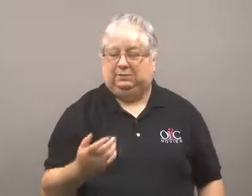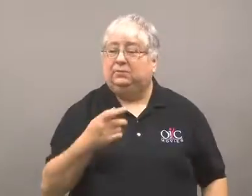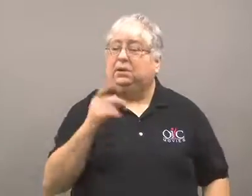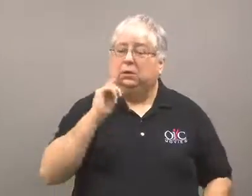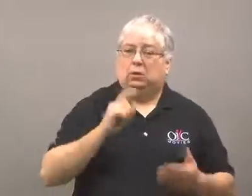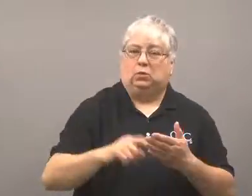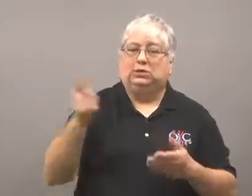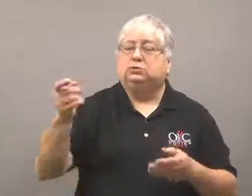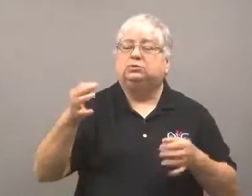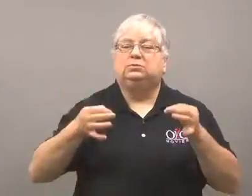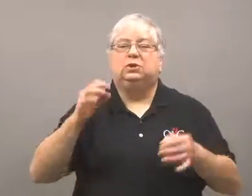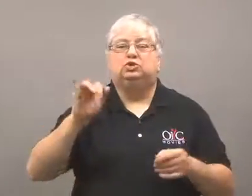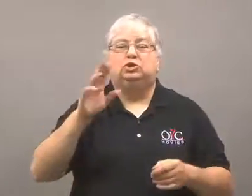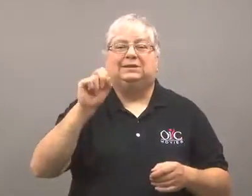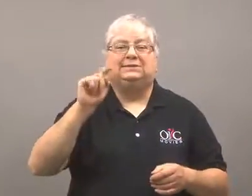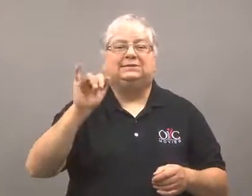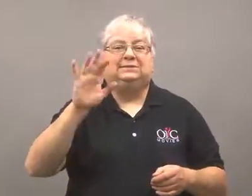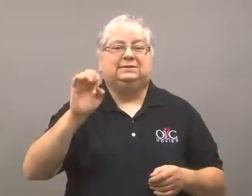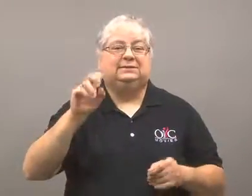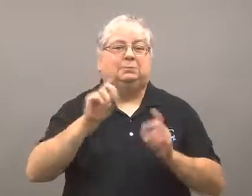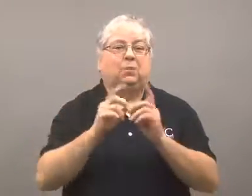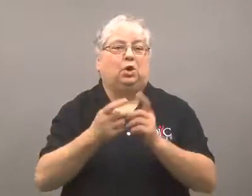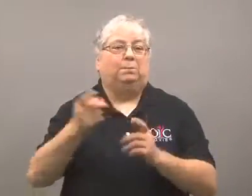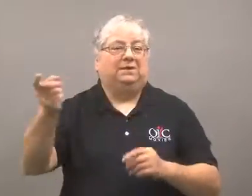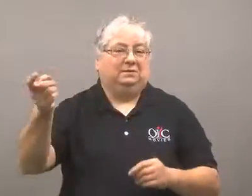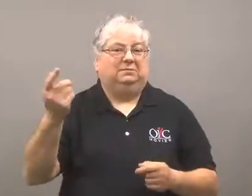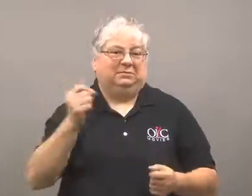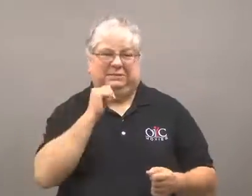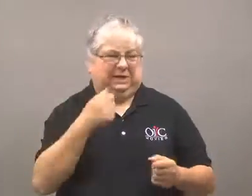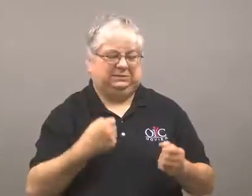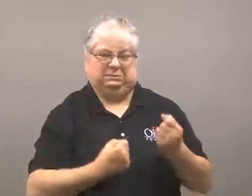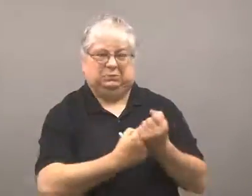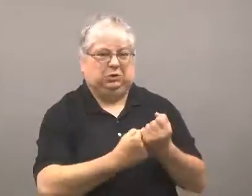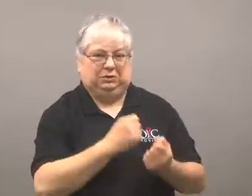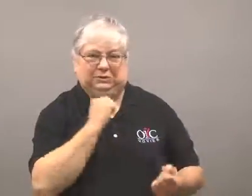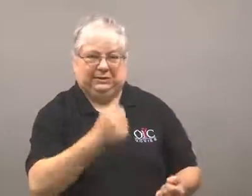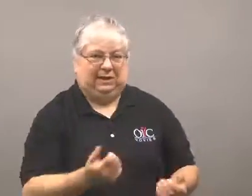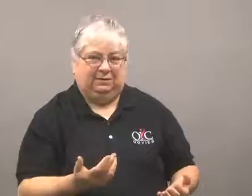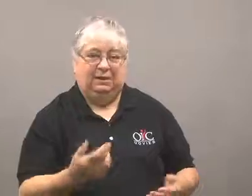The Justice Department was not in favor of the deal.